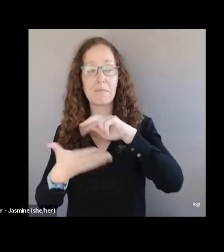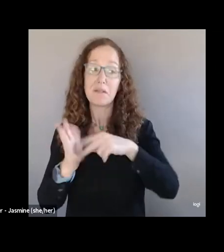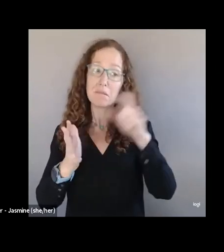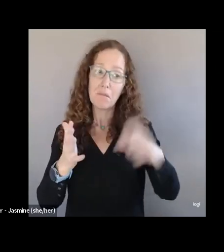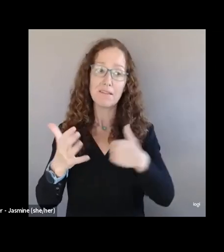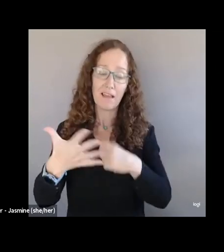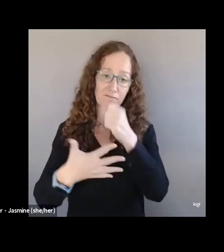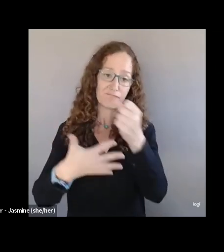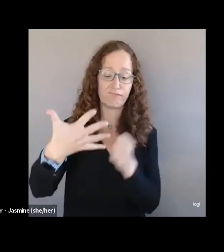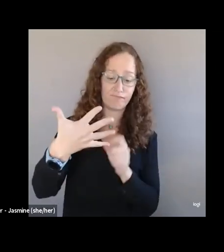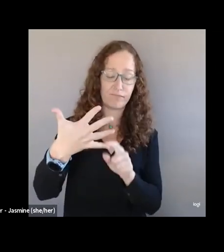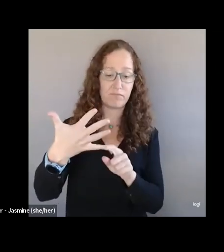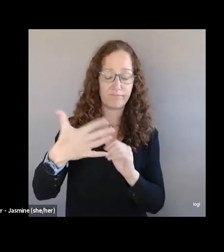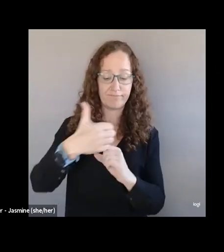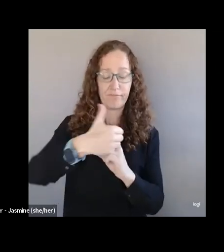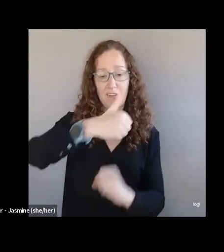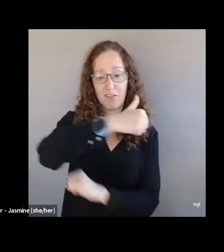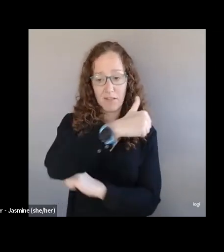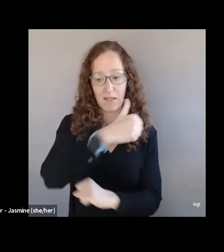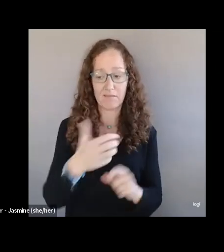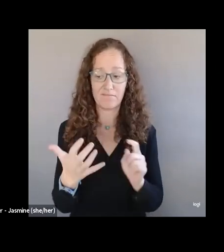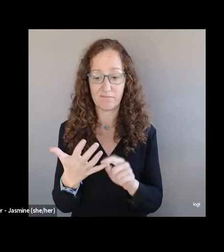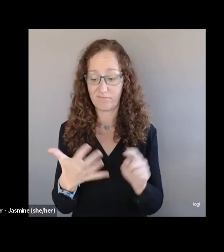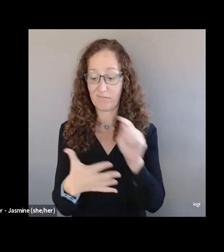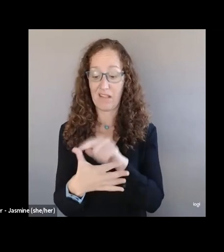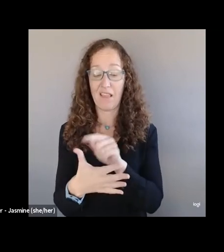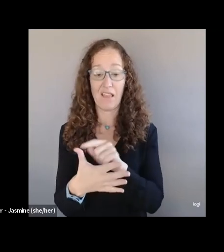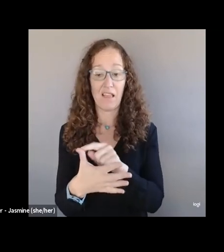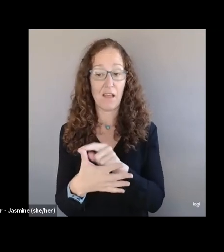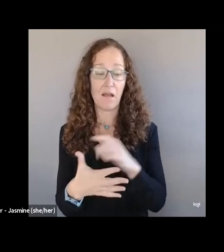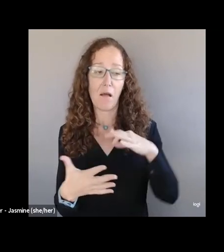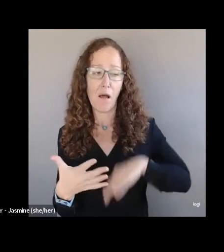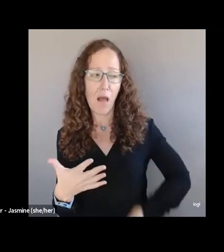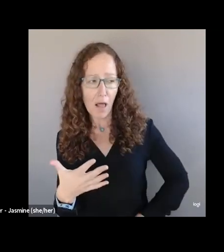insecure, so that a few may profit greatly. This is the